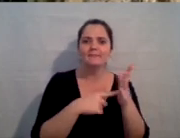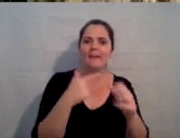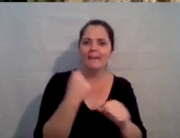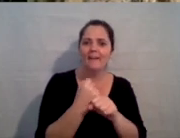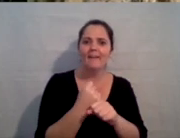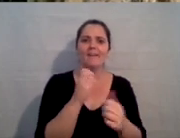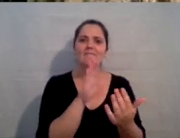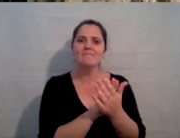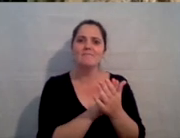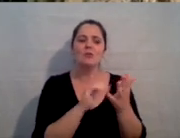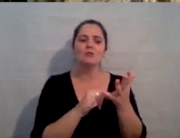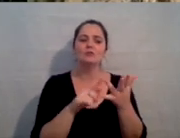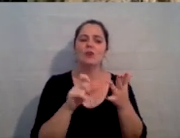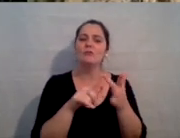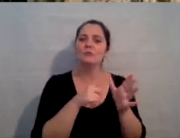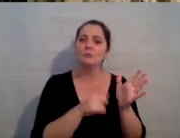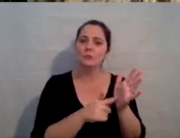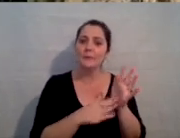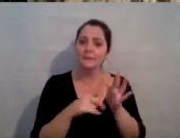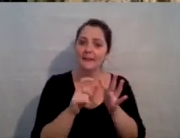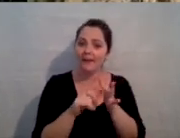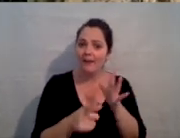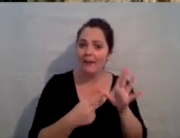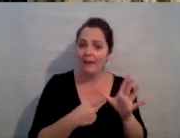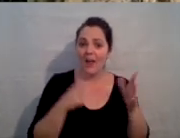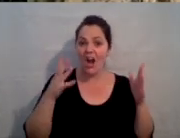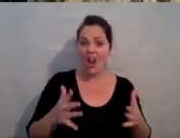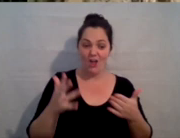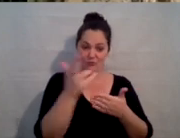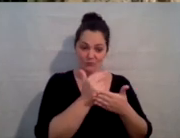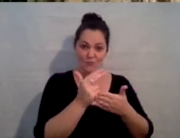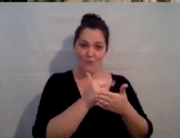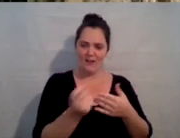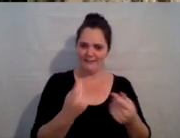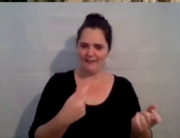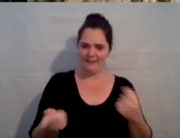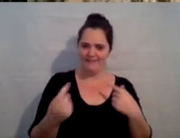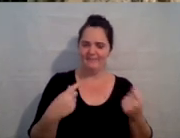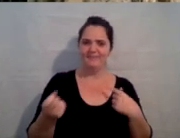me personally too and sending them into QAGOMA and it was absolutely brilliant and we want to keep that going.